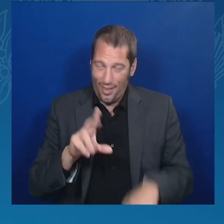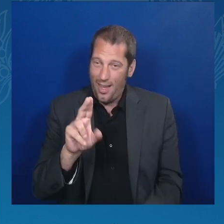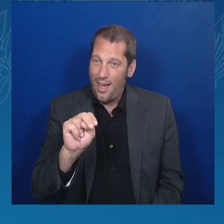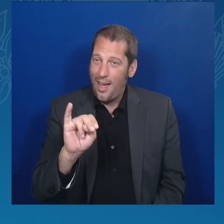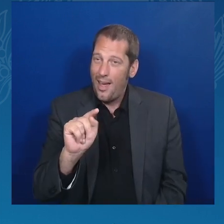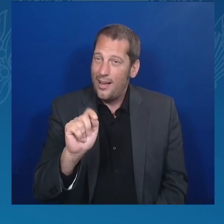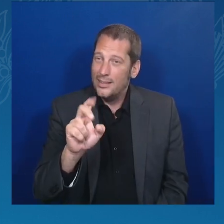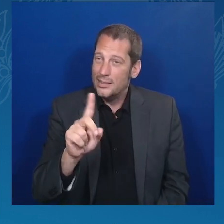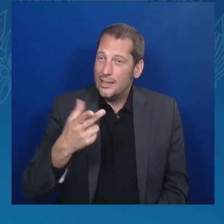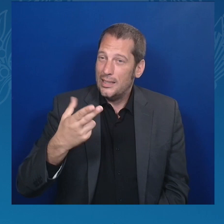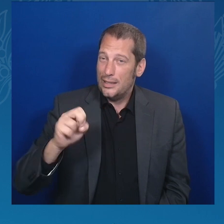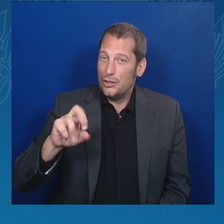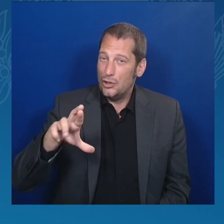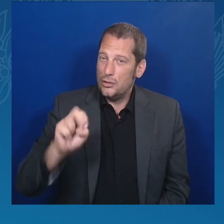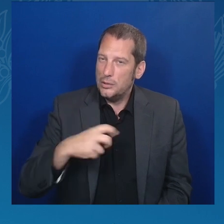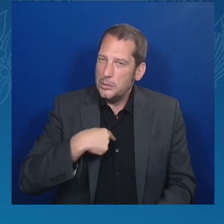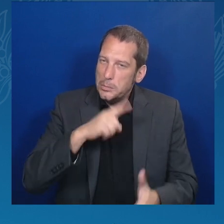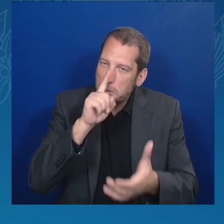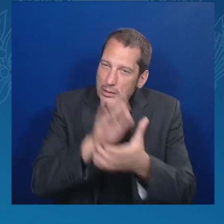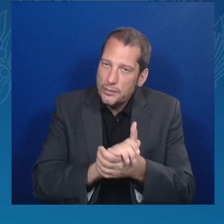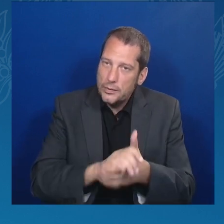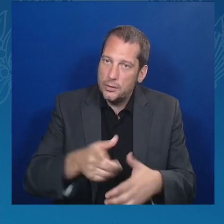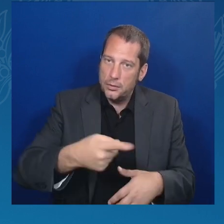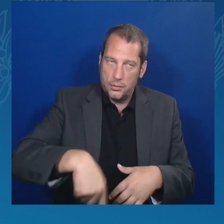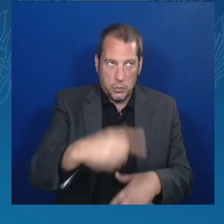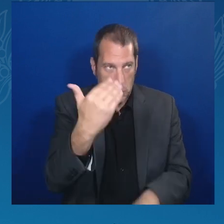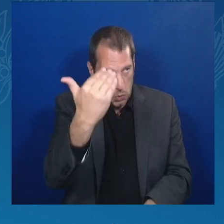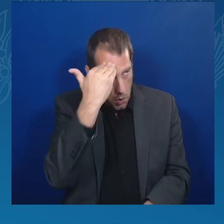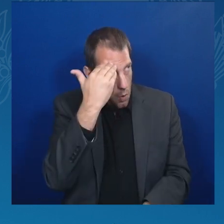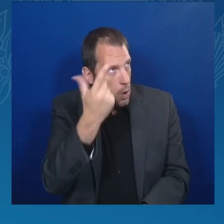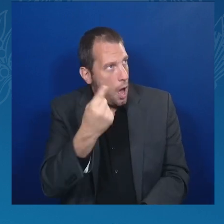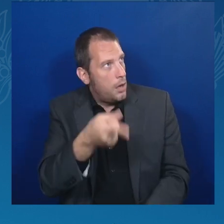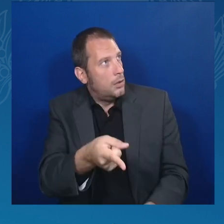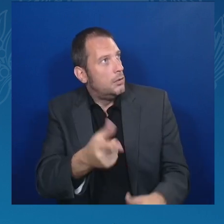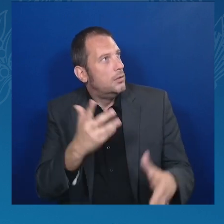We stand for freedom and opportunity.